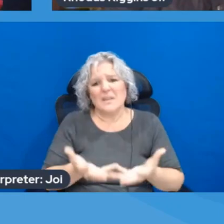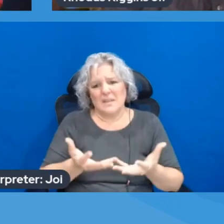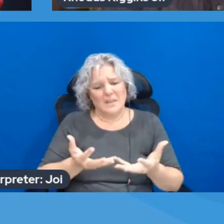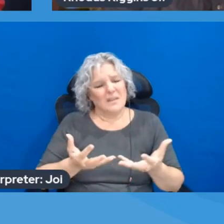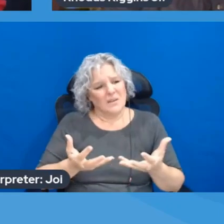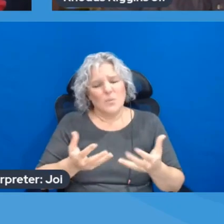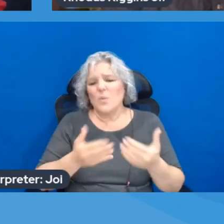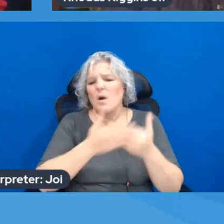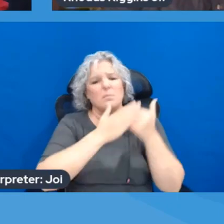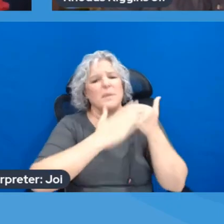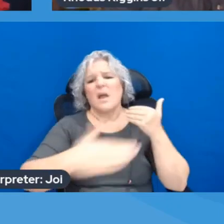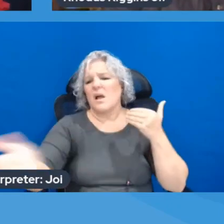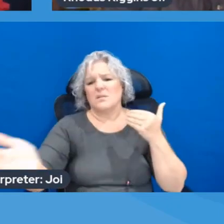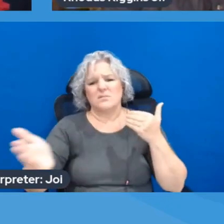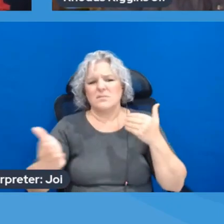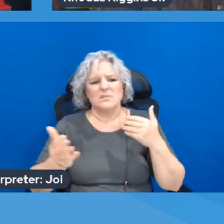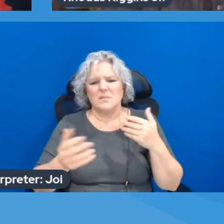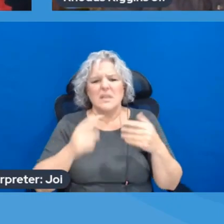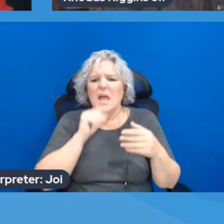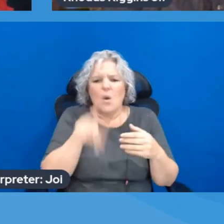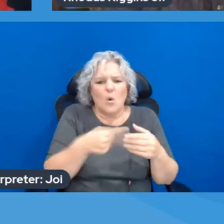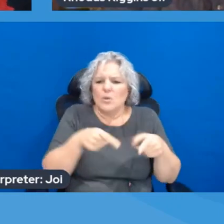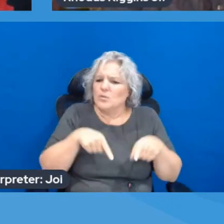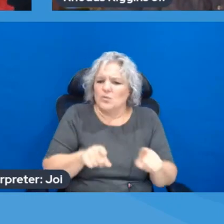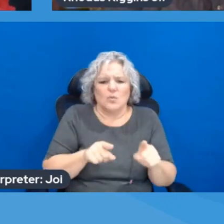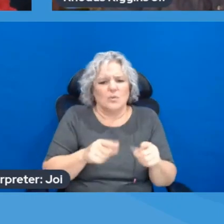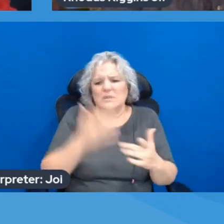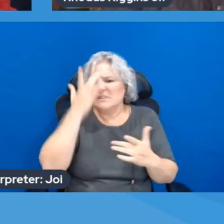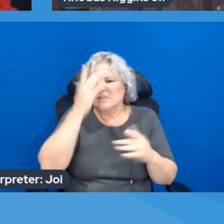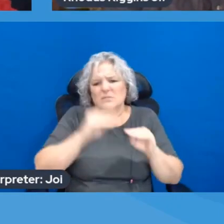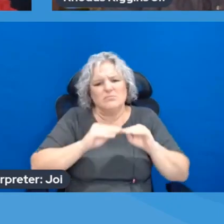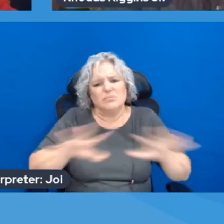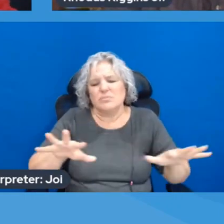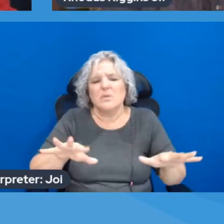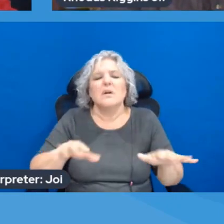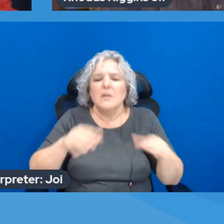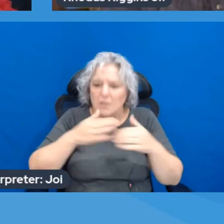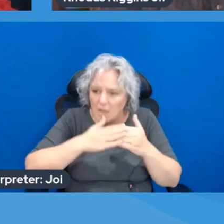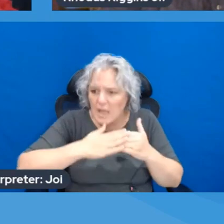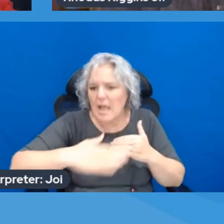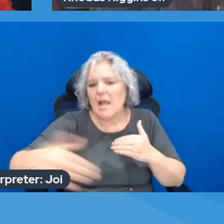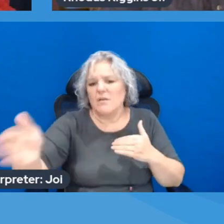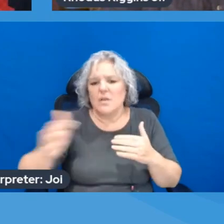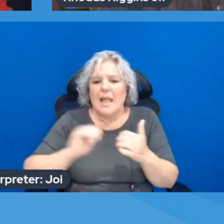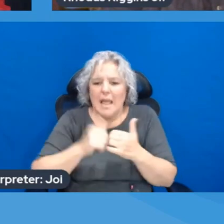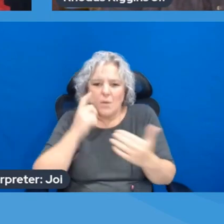We want to spotlight and celebrate diverse contexts and identify innovative strategies